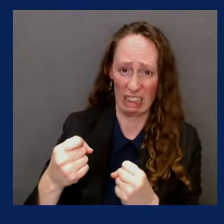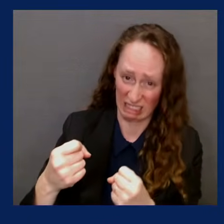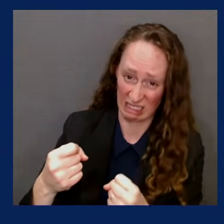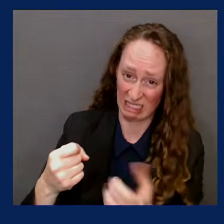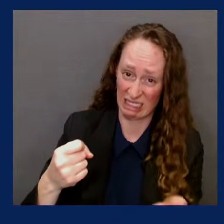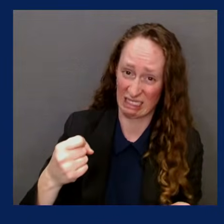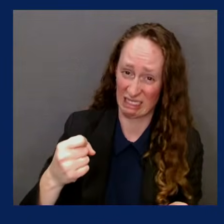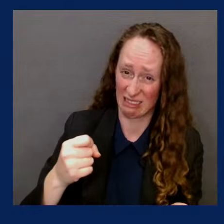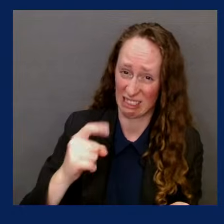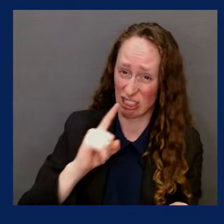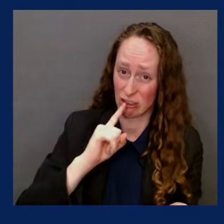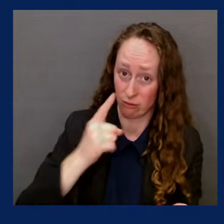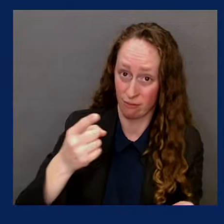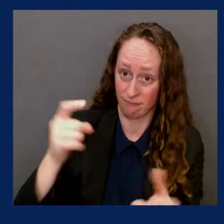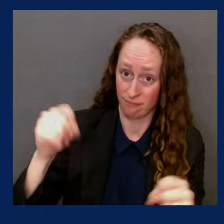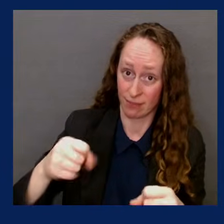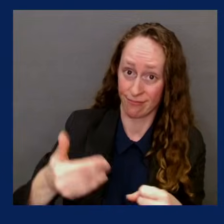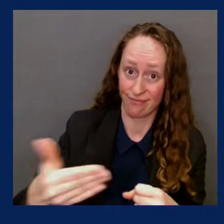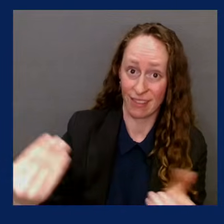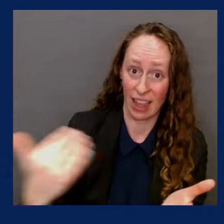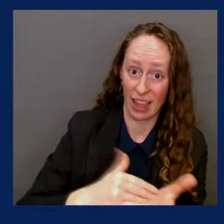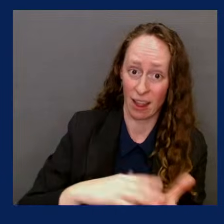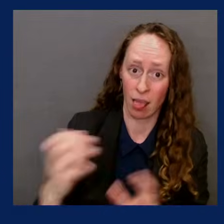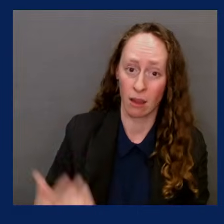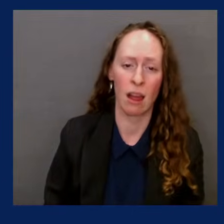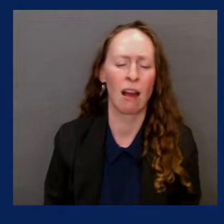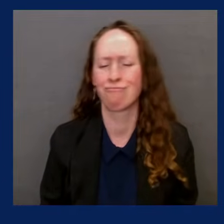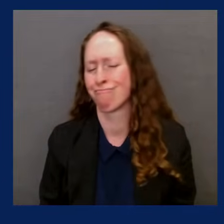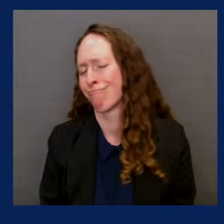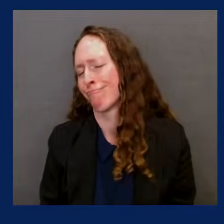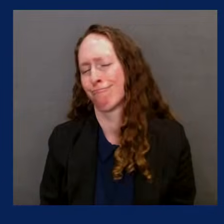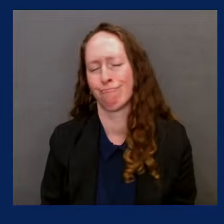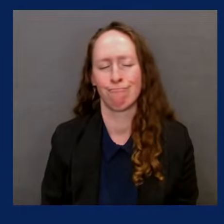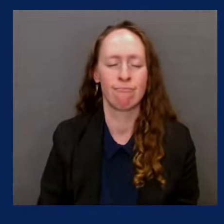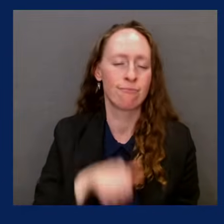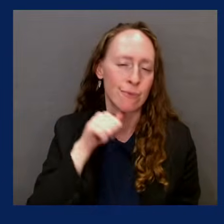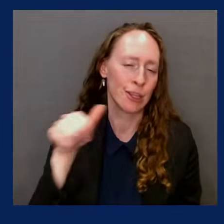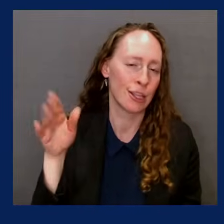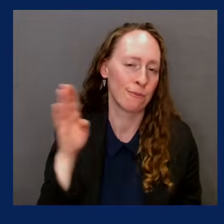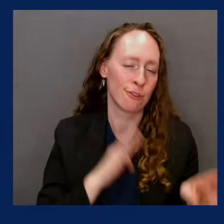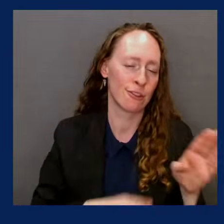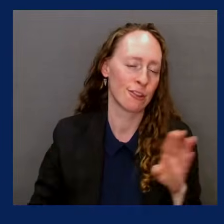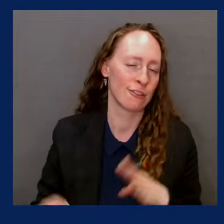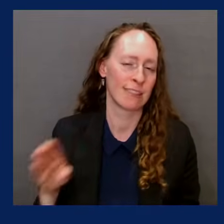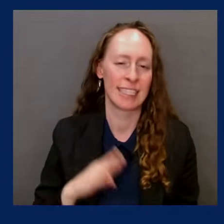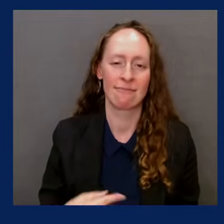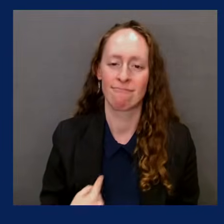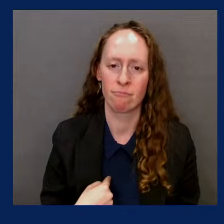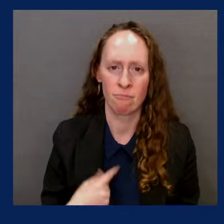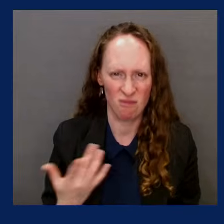President Biden: Because he can't have -- look, just like I was not worried that the last guy would be able to overturn the election.